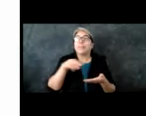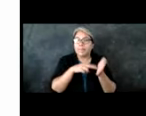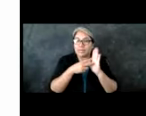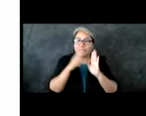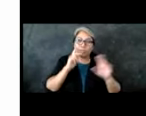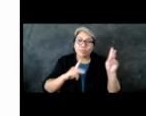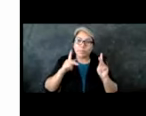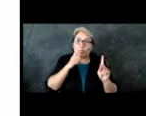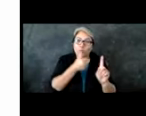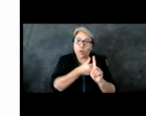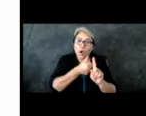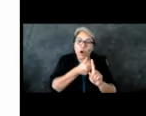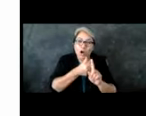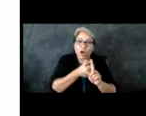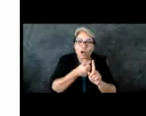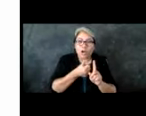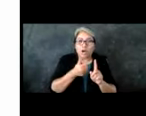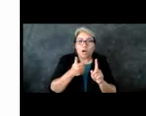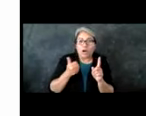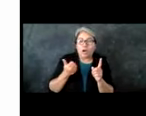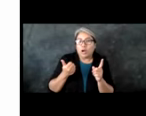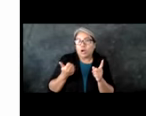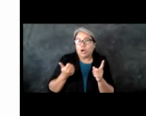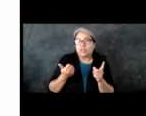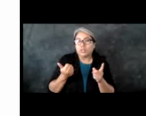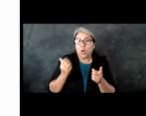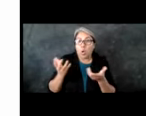which is the Medi-Cal share of cost program. For this